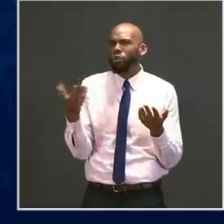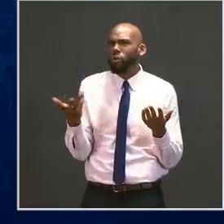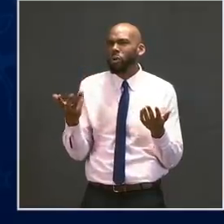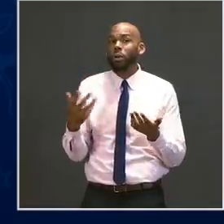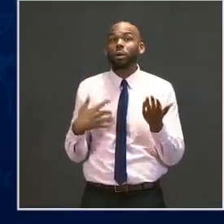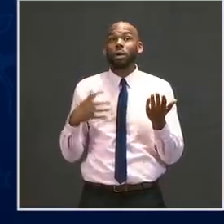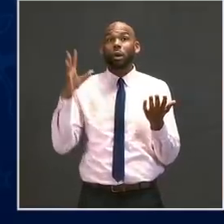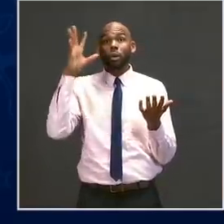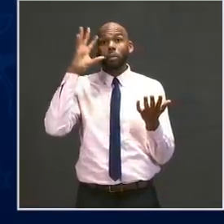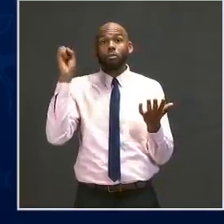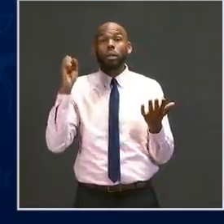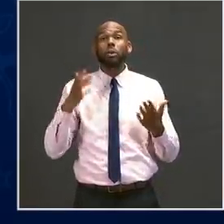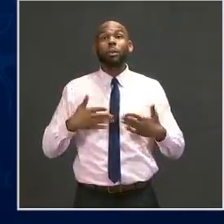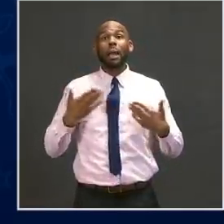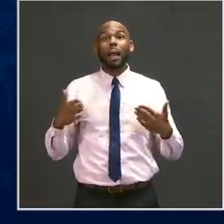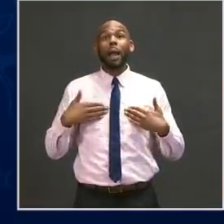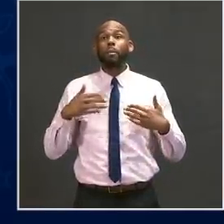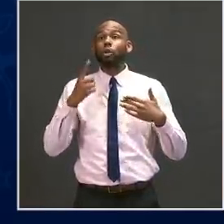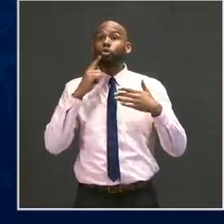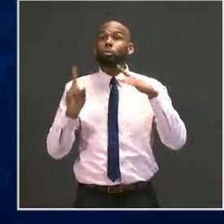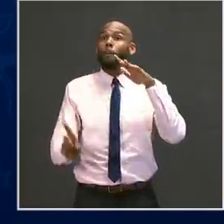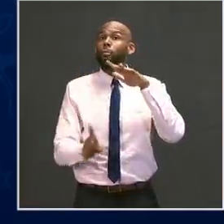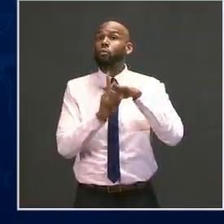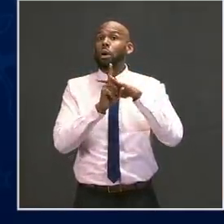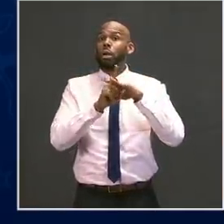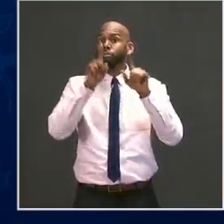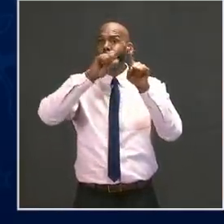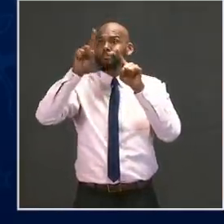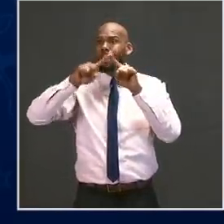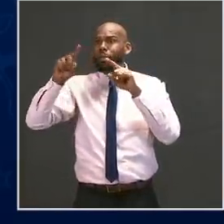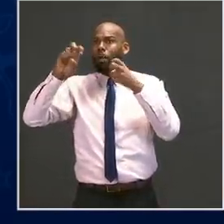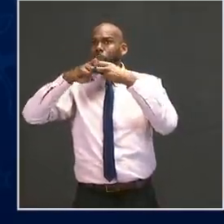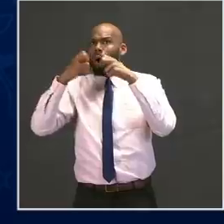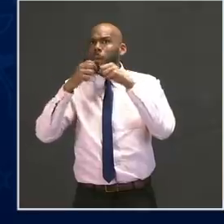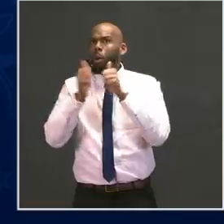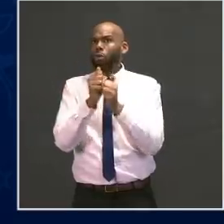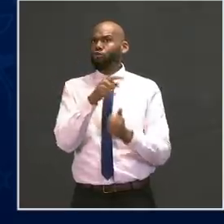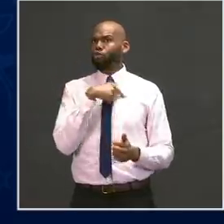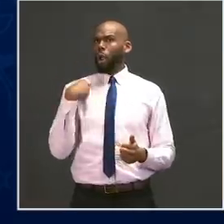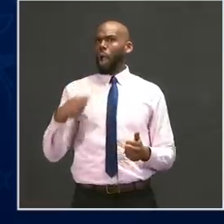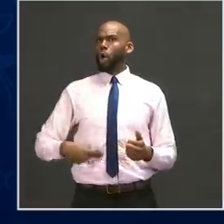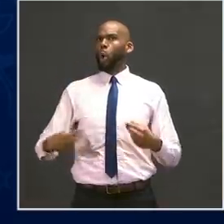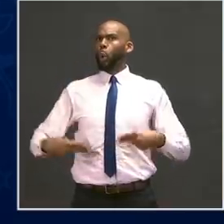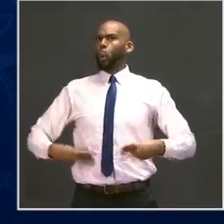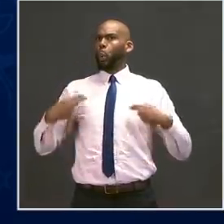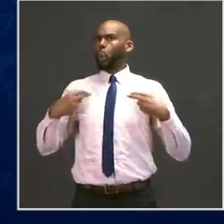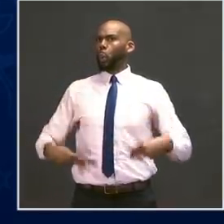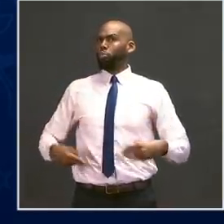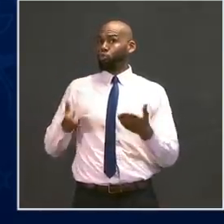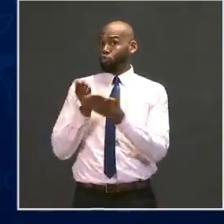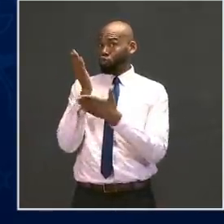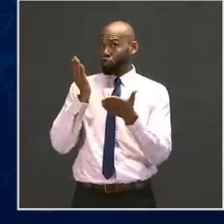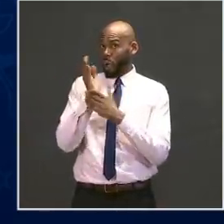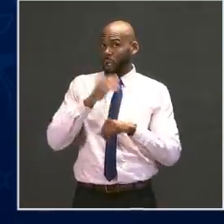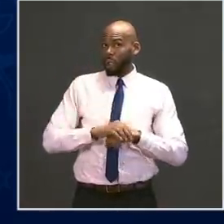to bring up the problems with China and human rights. And does the President support companies --